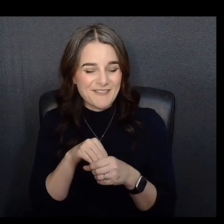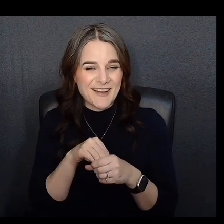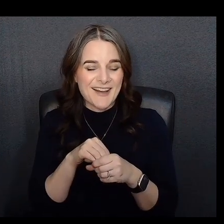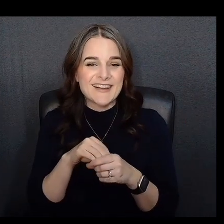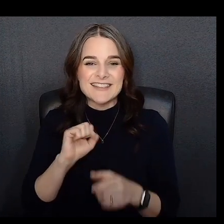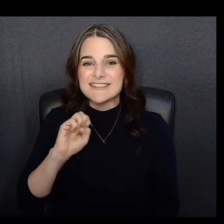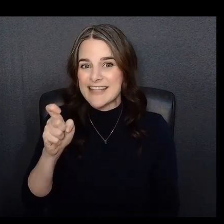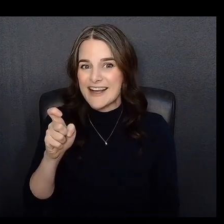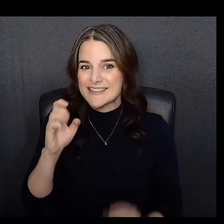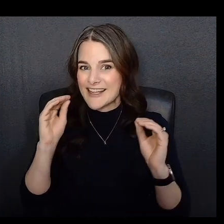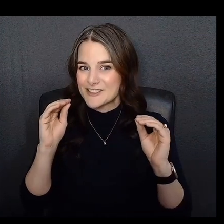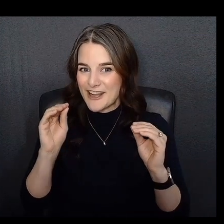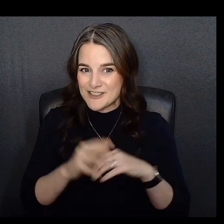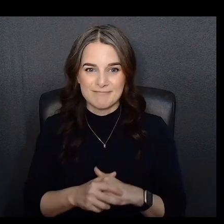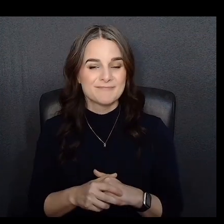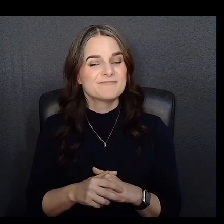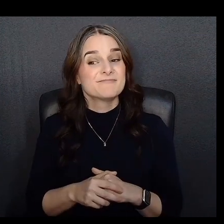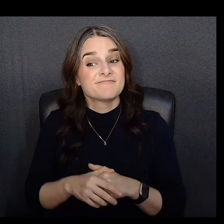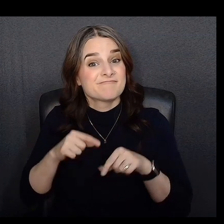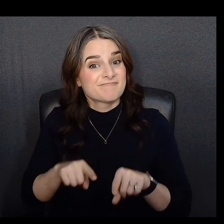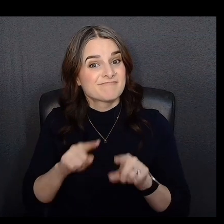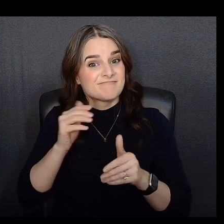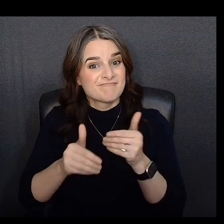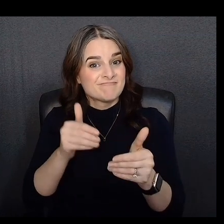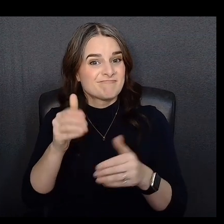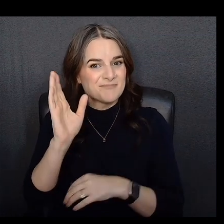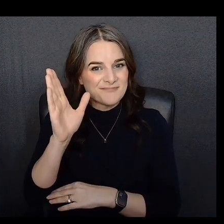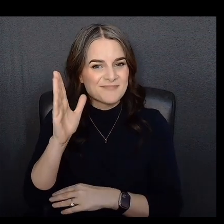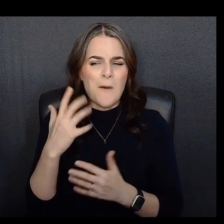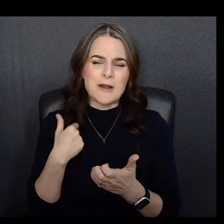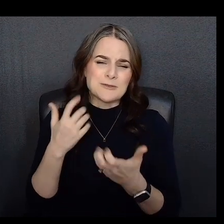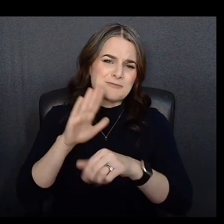So throughout the presentation as well, I do like to give a disclaimer.